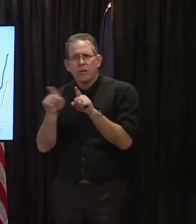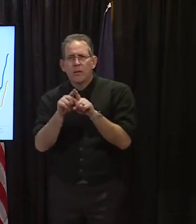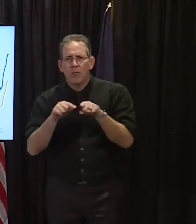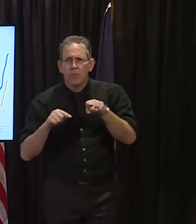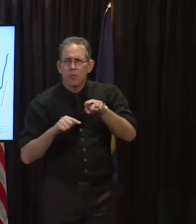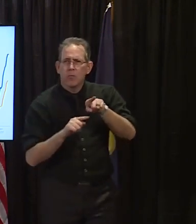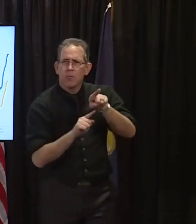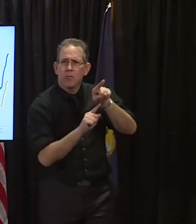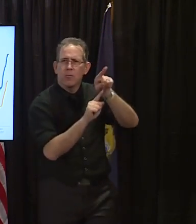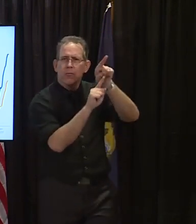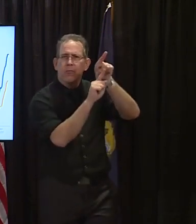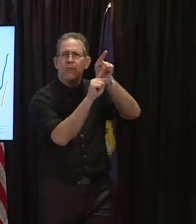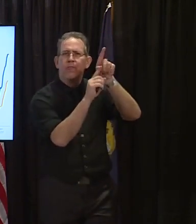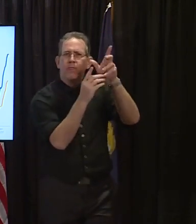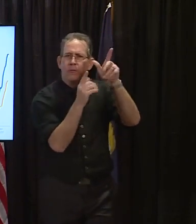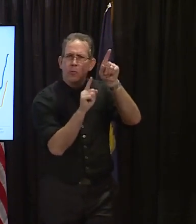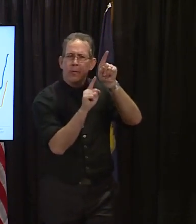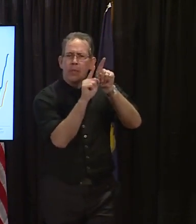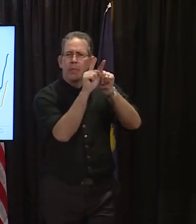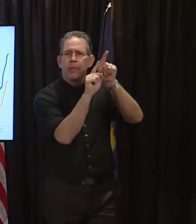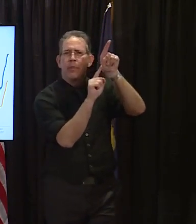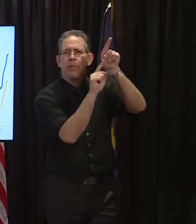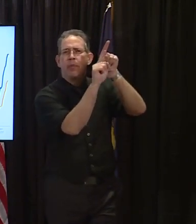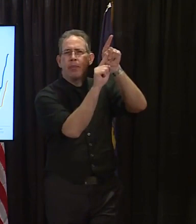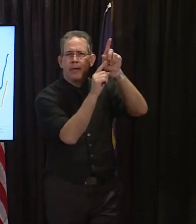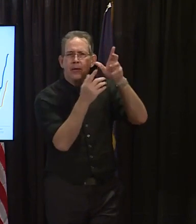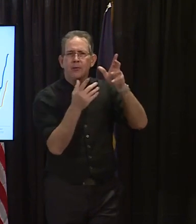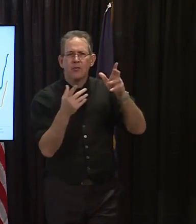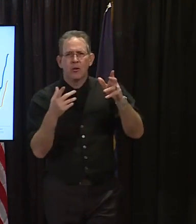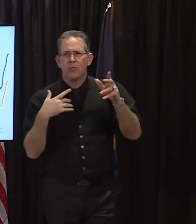suburban and rural areas, much of northern New England for example, in